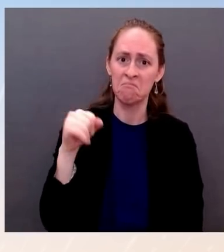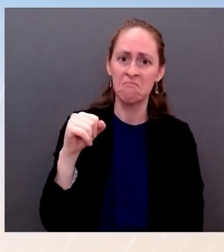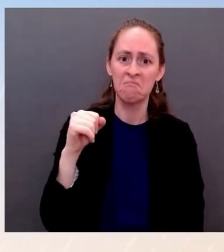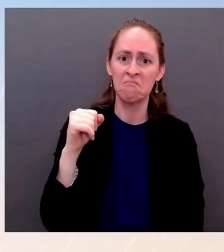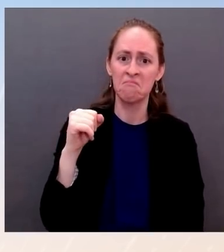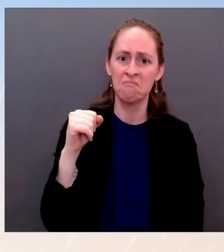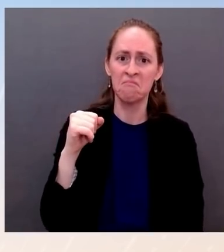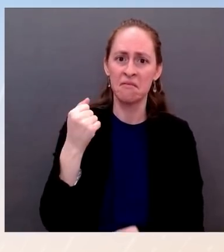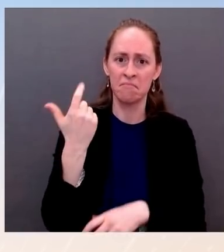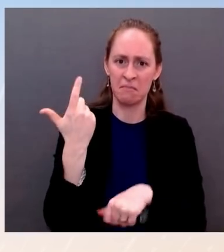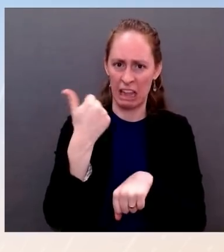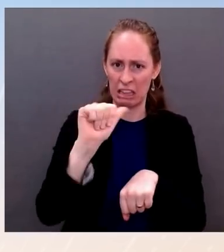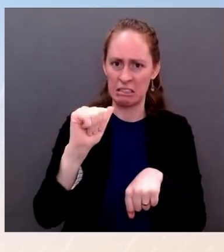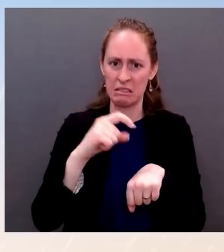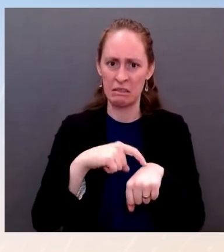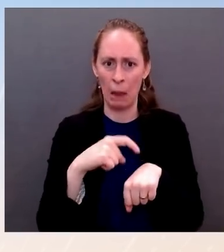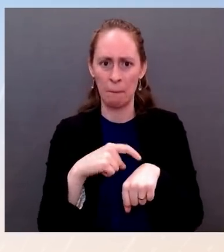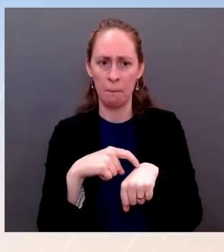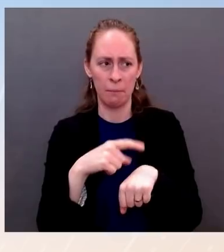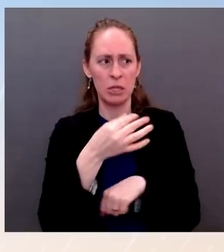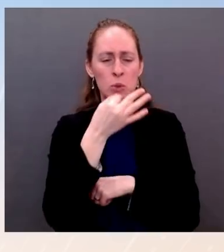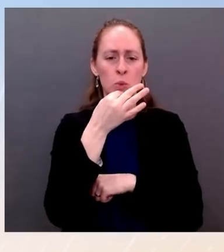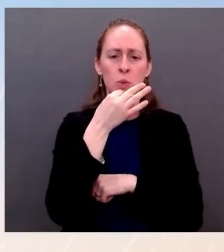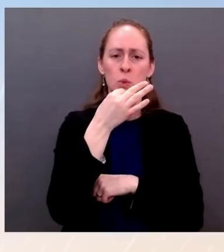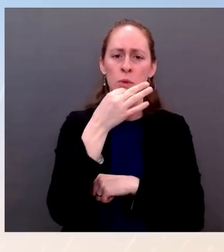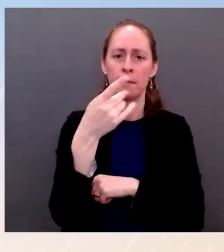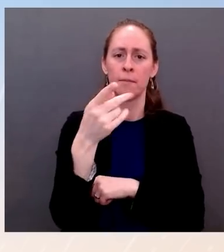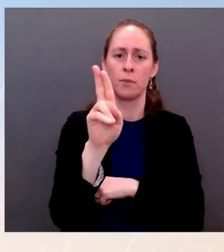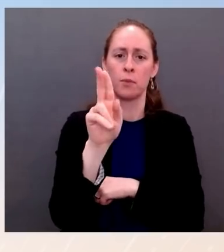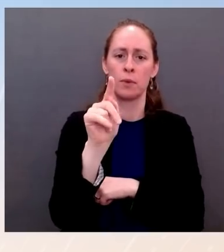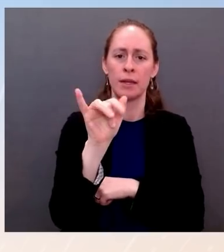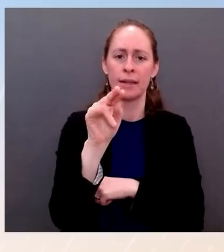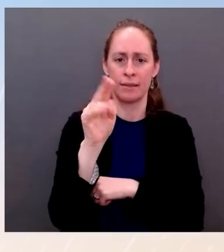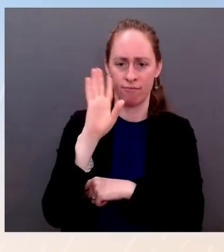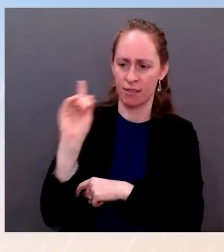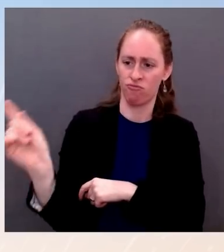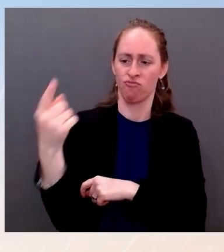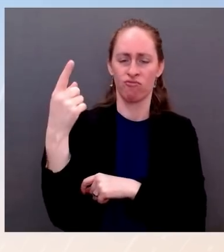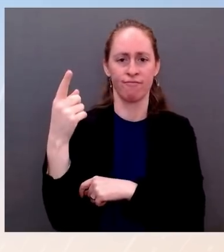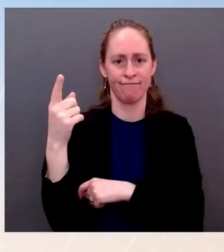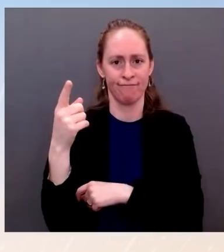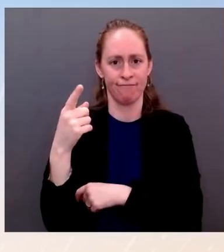and invasion of Ukraine in this window, in this time period,